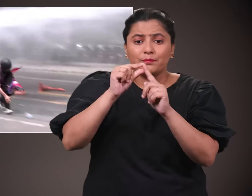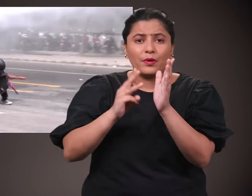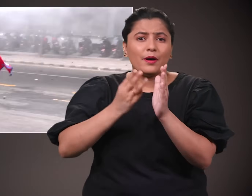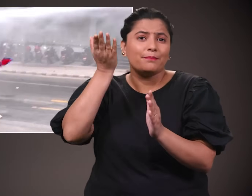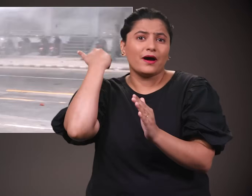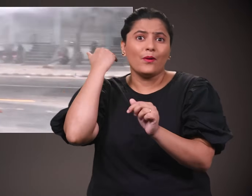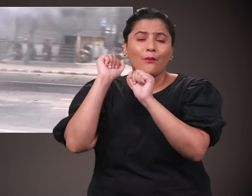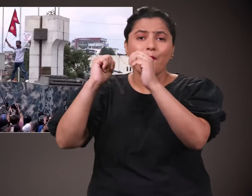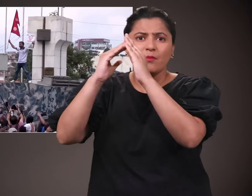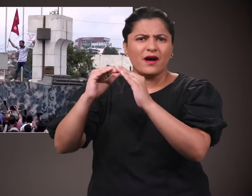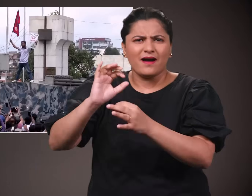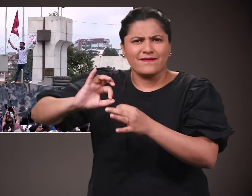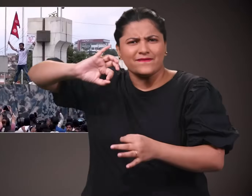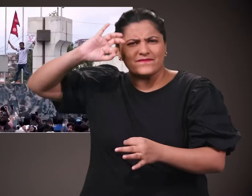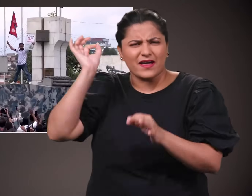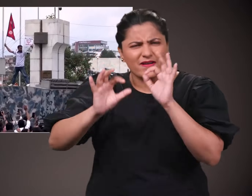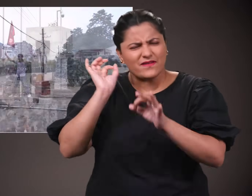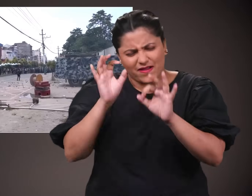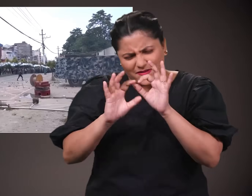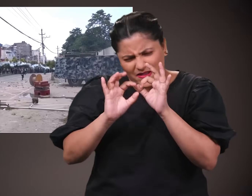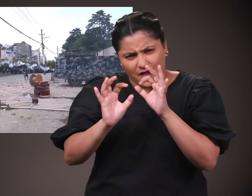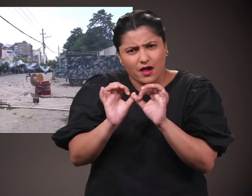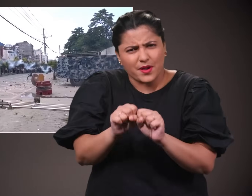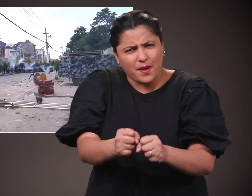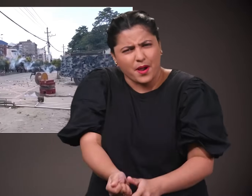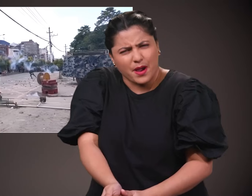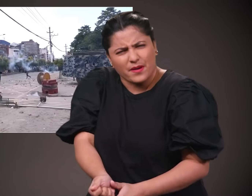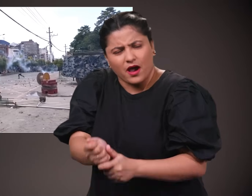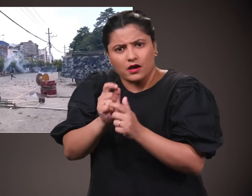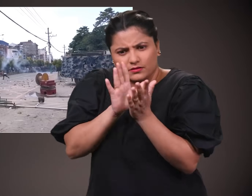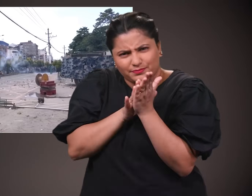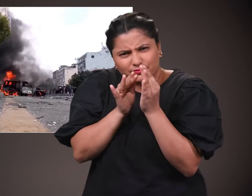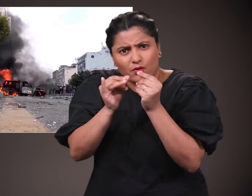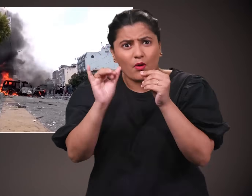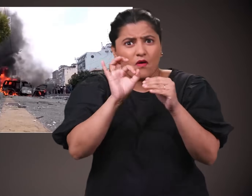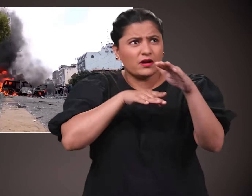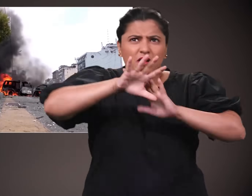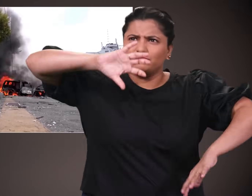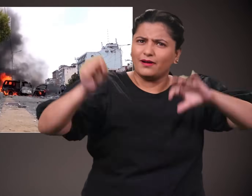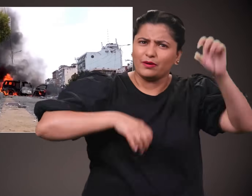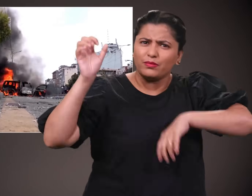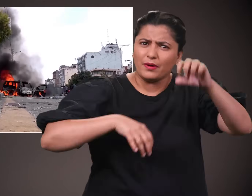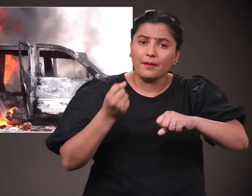residences of former prime ministers were torched and vandalized.